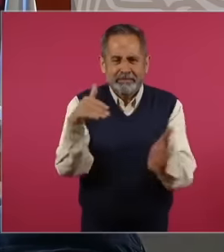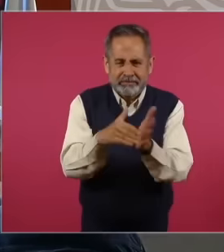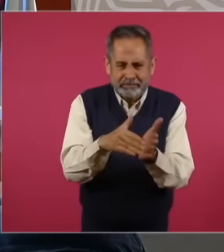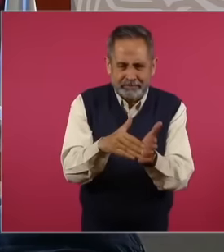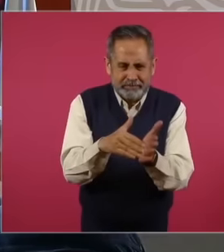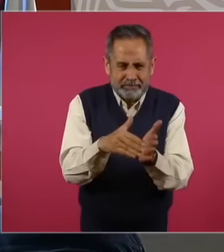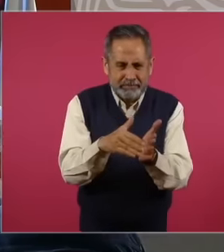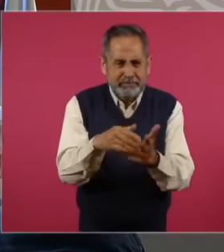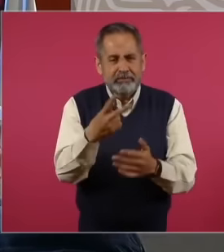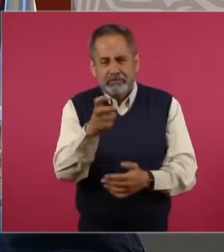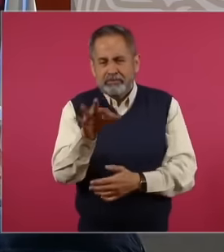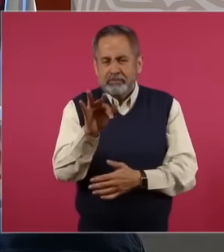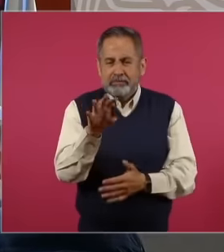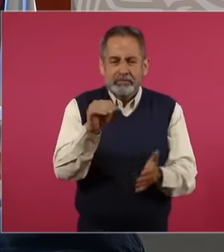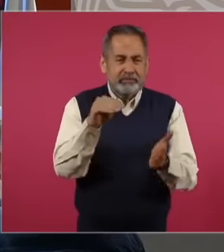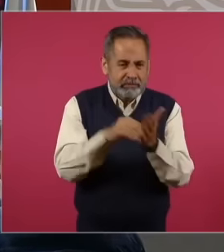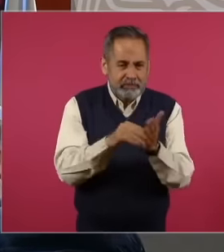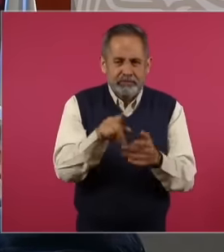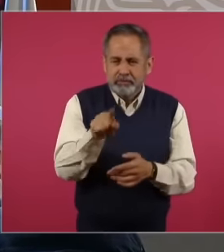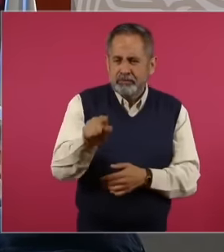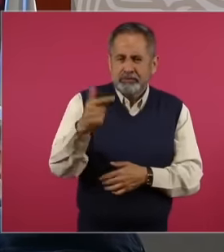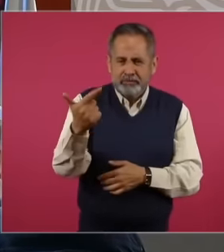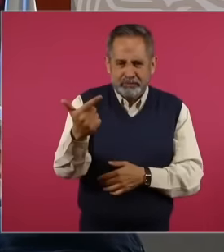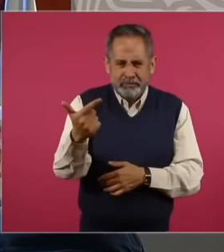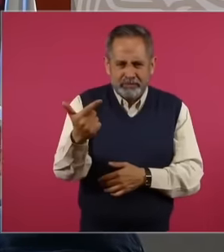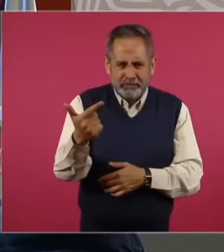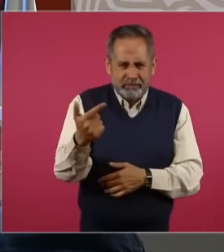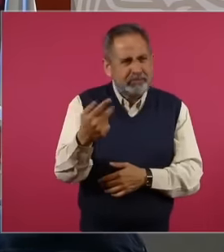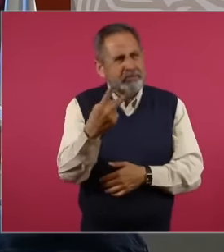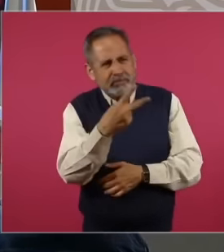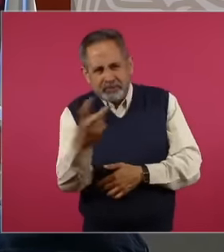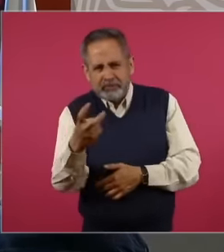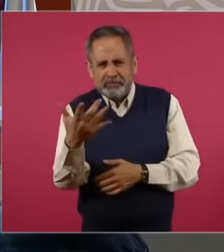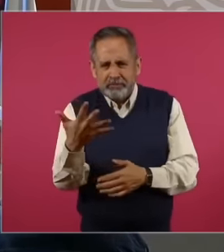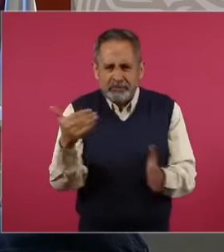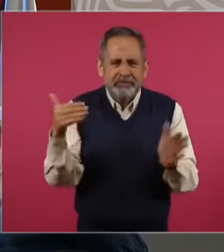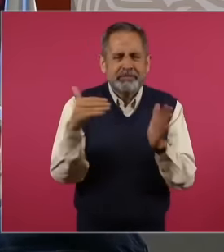49.7 250000